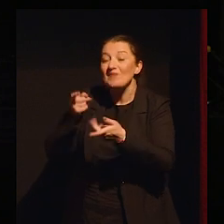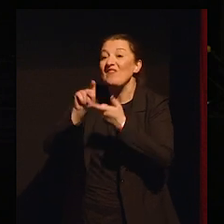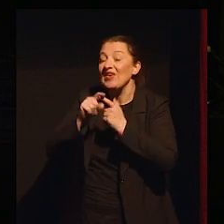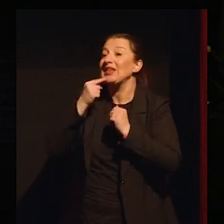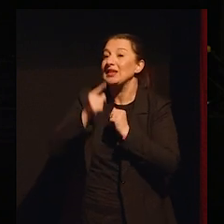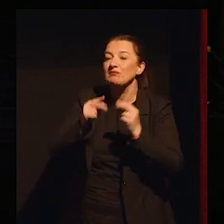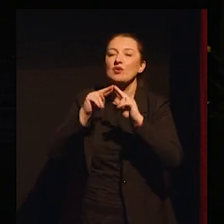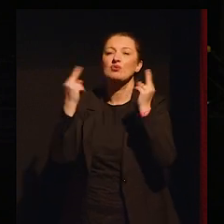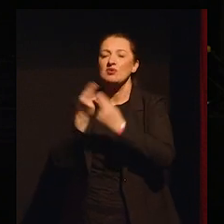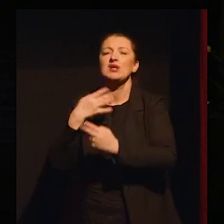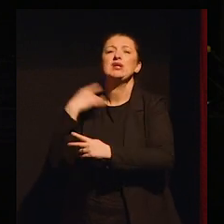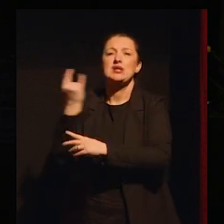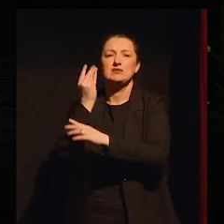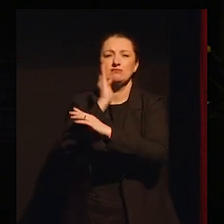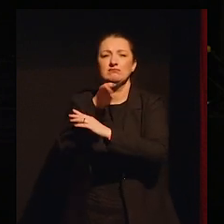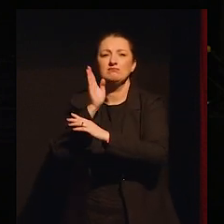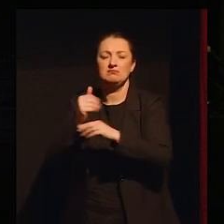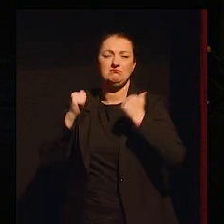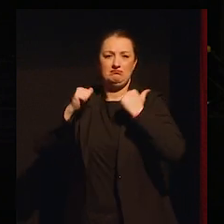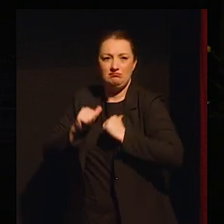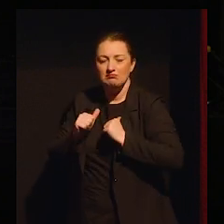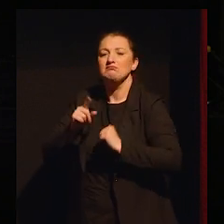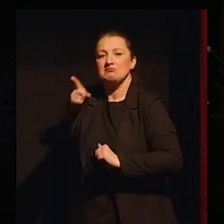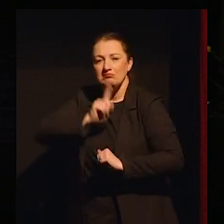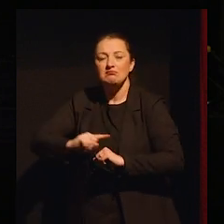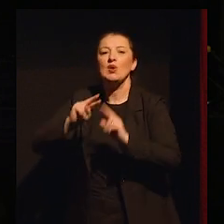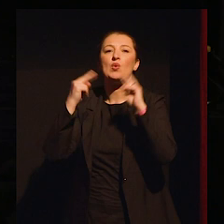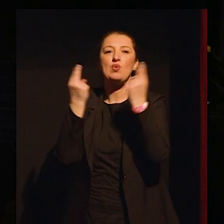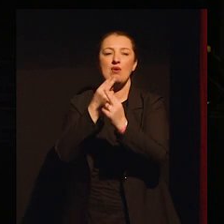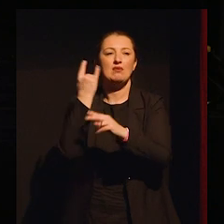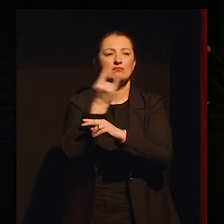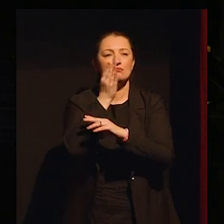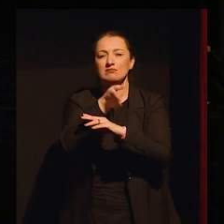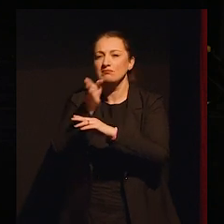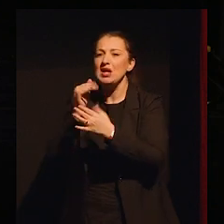So, I took my backpack and started traveling around the world. Going to art galleries, technology fairs,